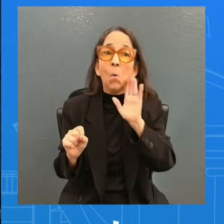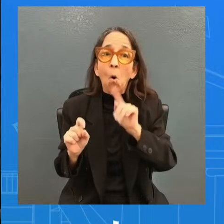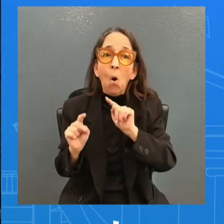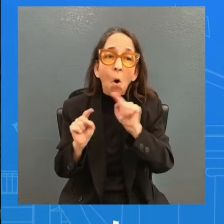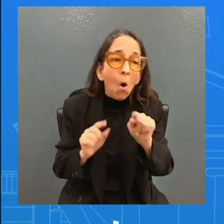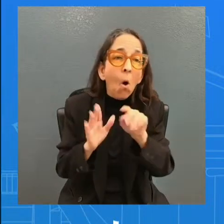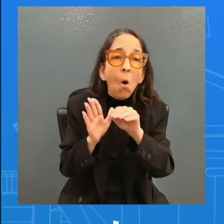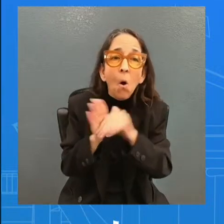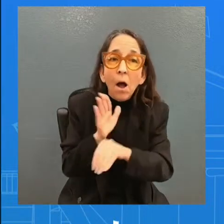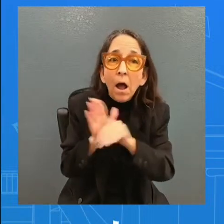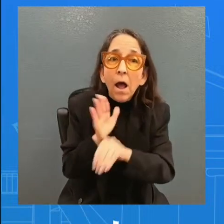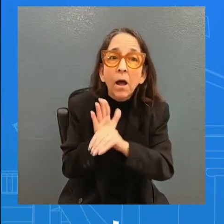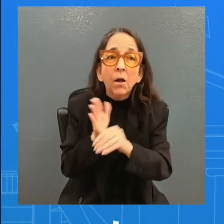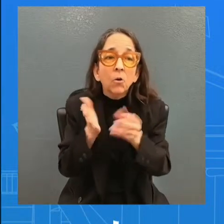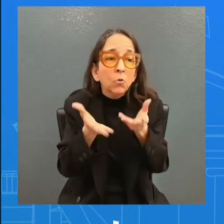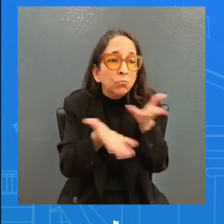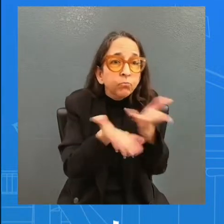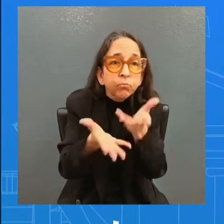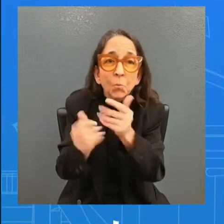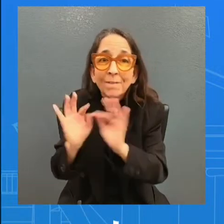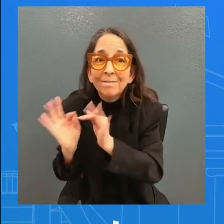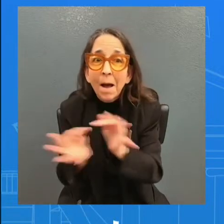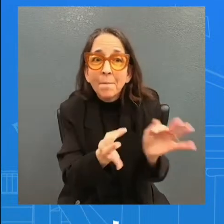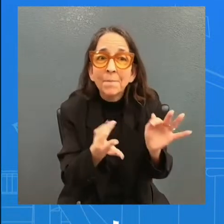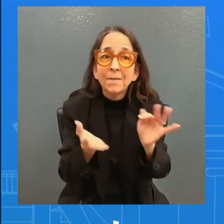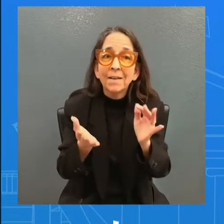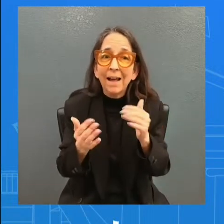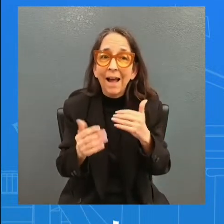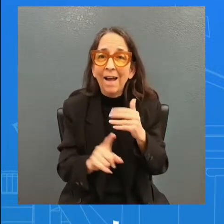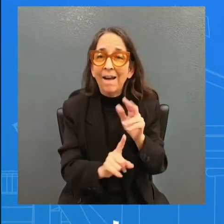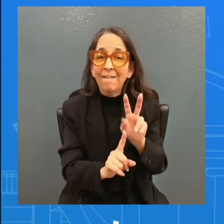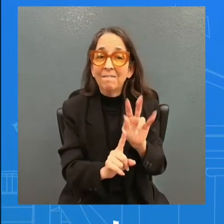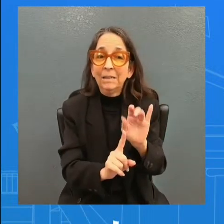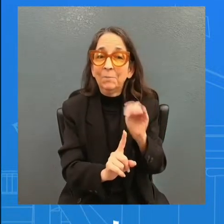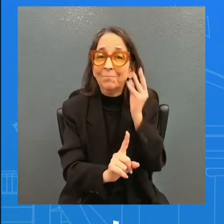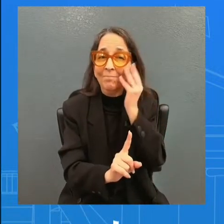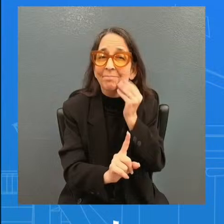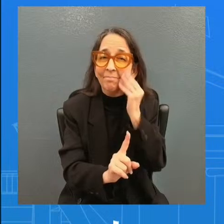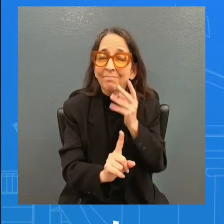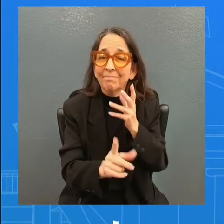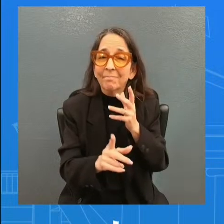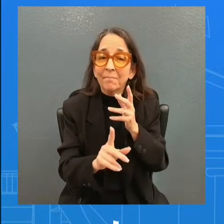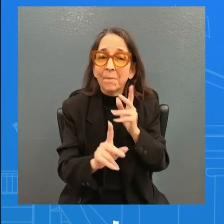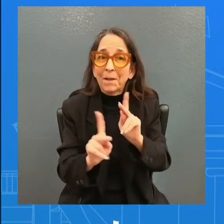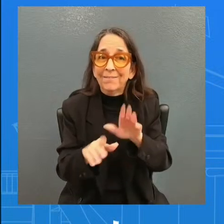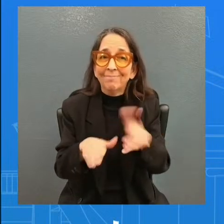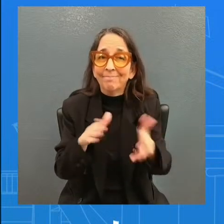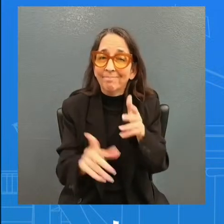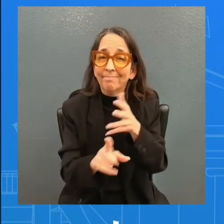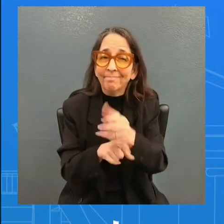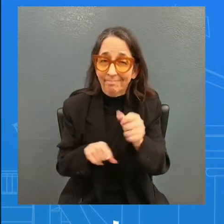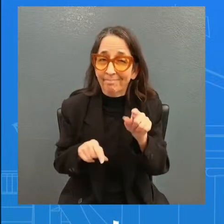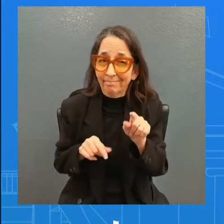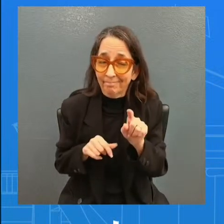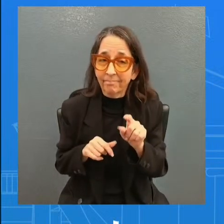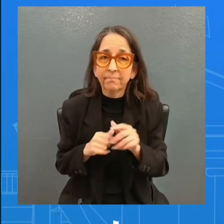Ms. Jean-Pierre: Look, I’m not going to get into private conversation that the president has had with families. We -- we don’t do that.